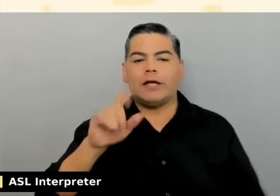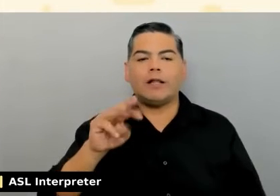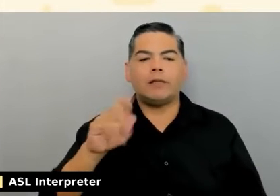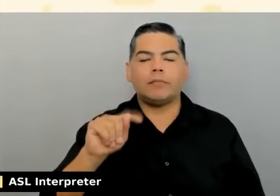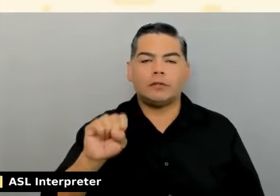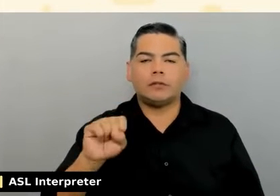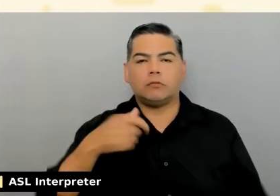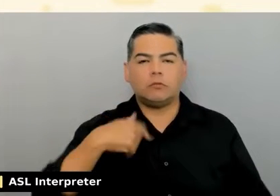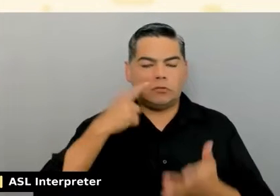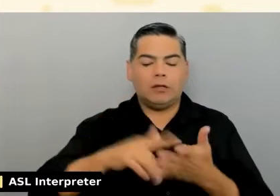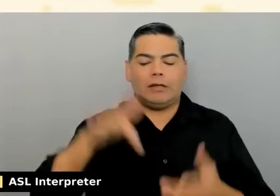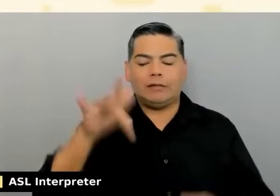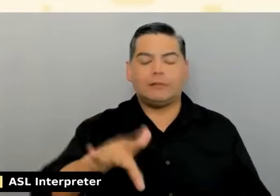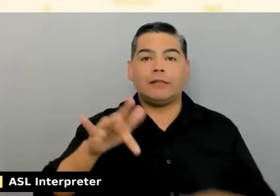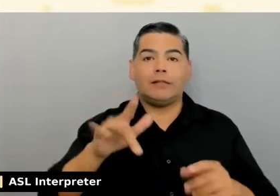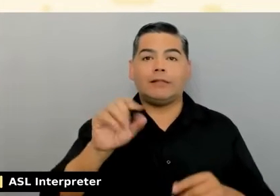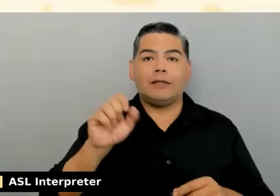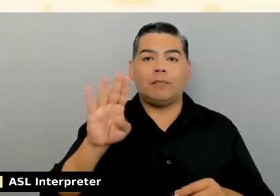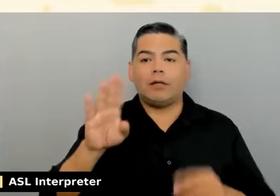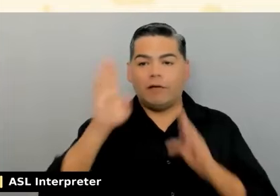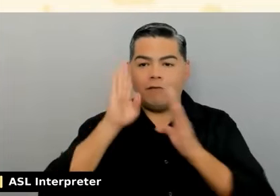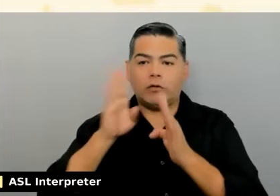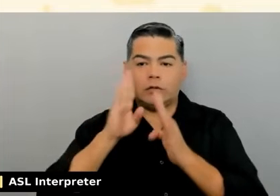Otherwise, they are tabbable and focusable by default.